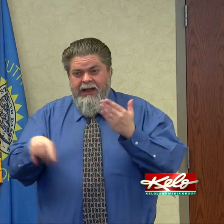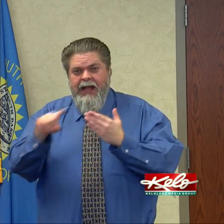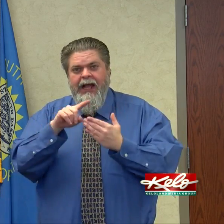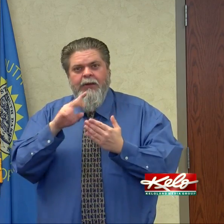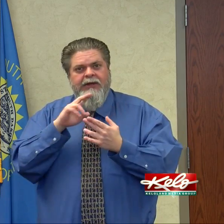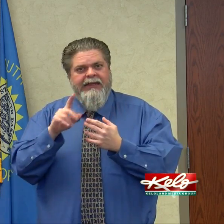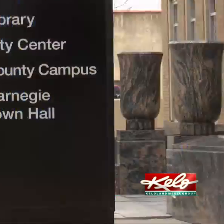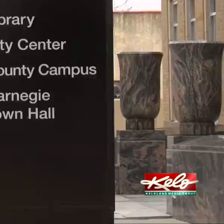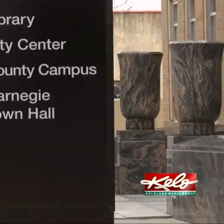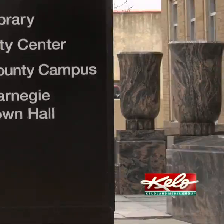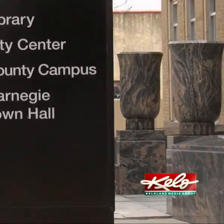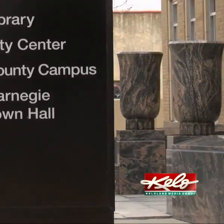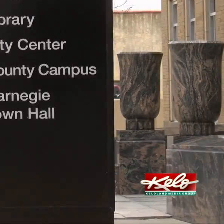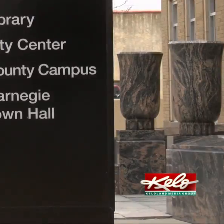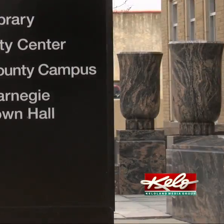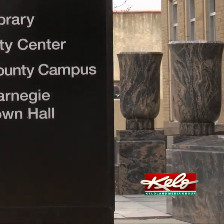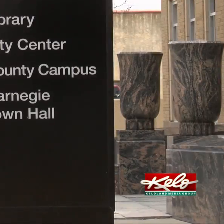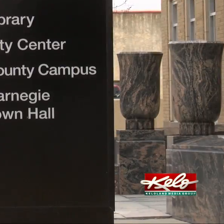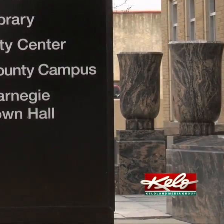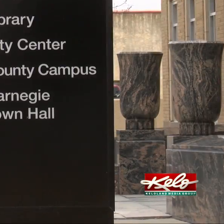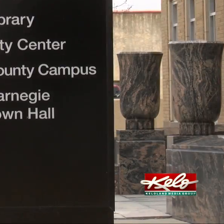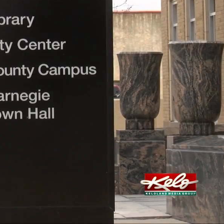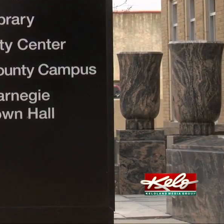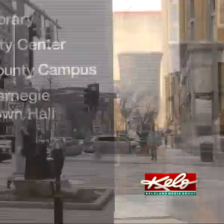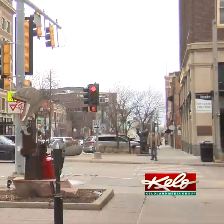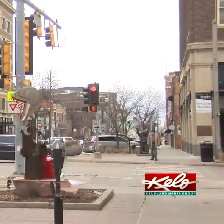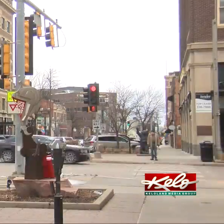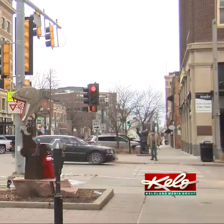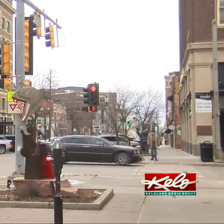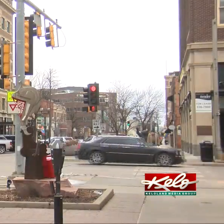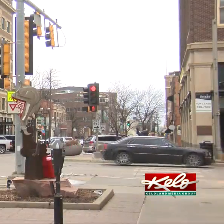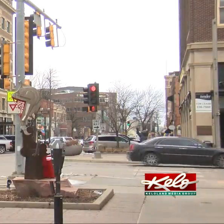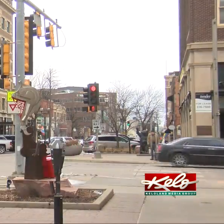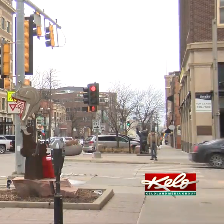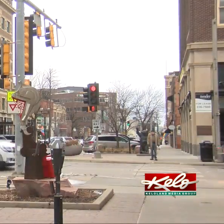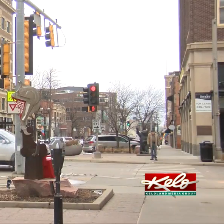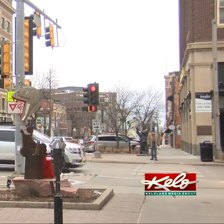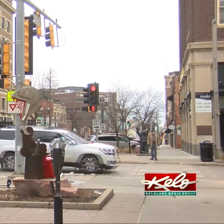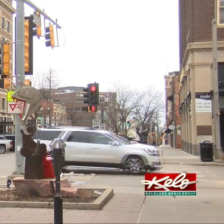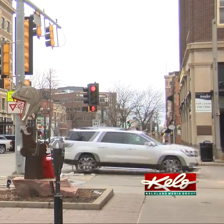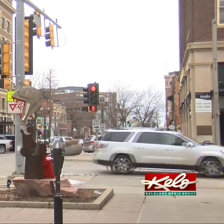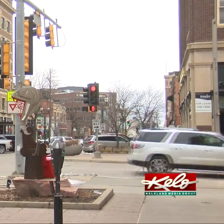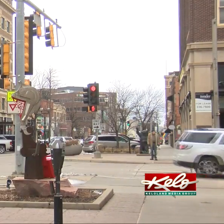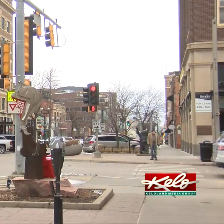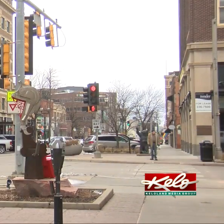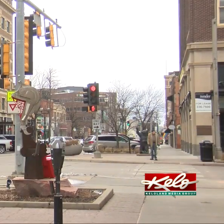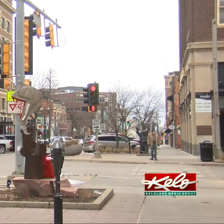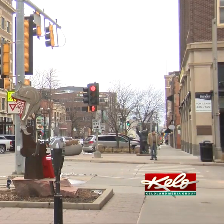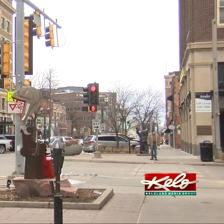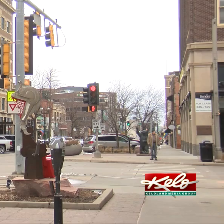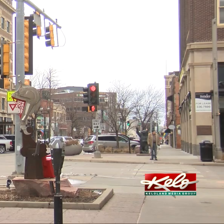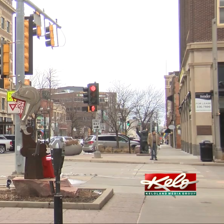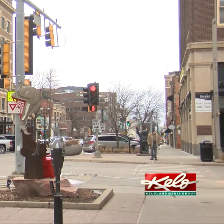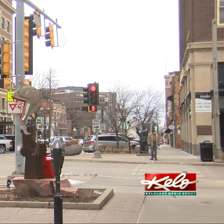TOUGH, TOUGH SITUATIONS OUT THERE. WE WANT TO HELP EVERYONE," TENHAKEN SAID. AFTER AN INITIAL WAVE OF